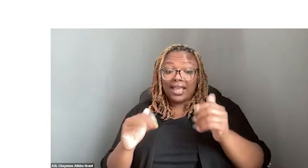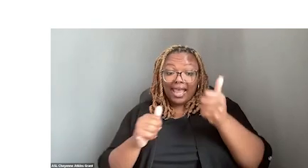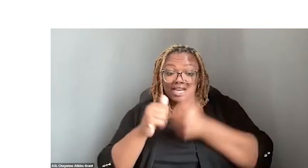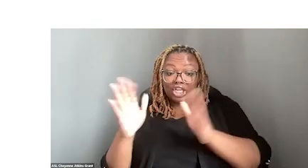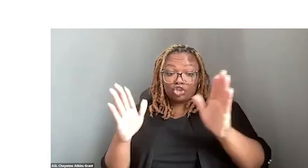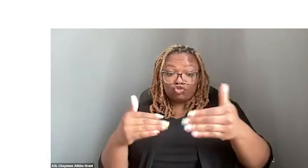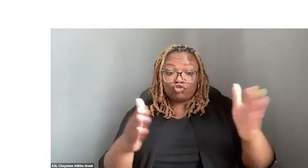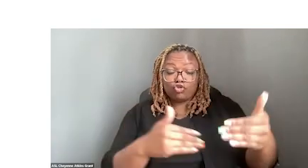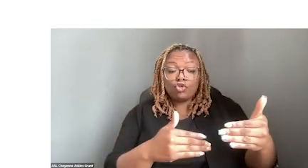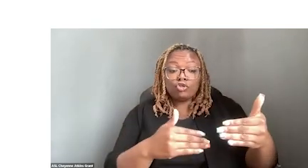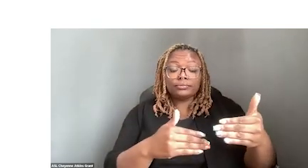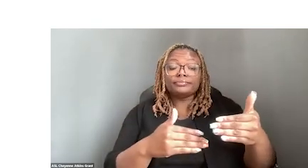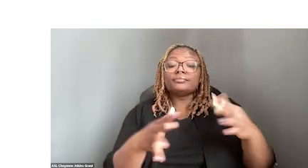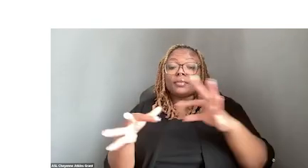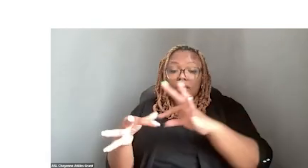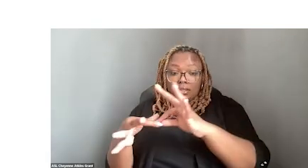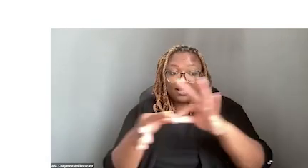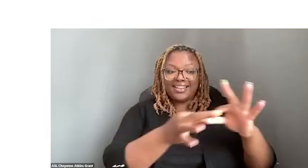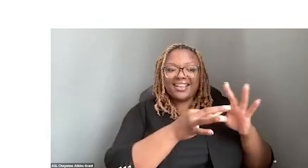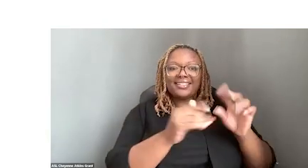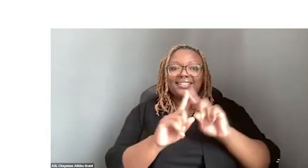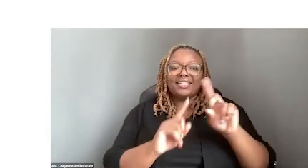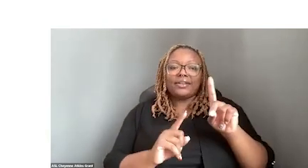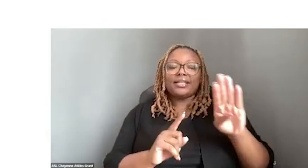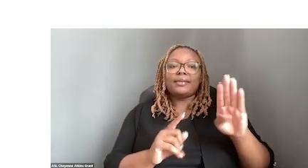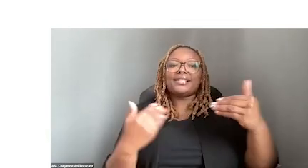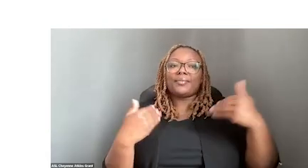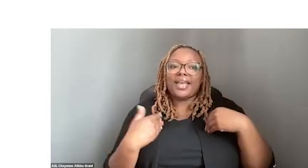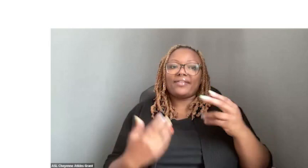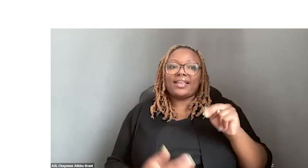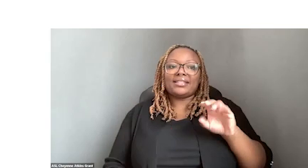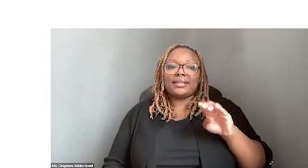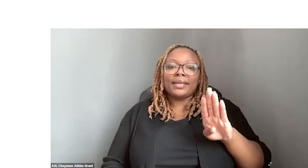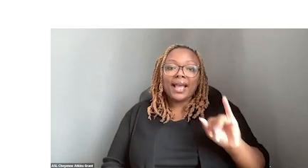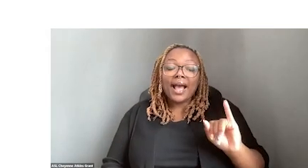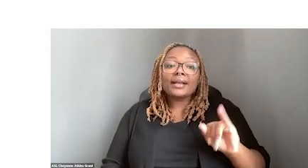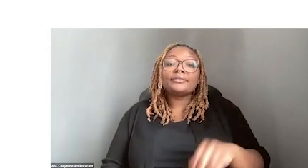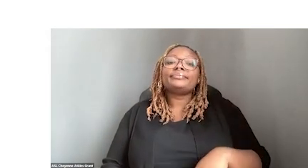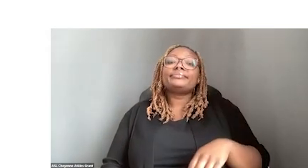that works with different databases that we have at NCBI. And SciENcv is one of those rooms.